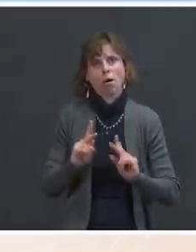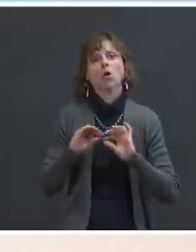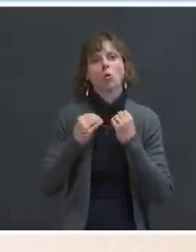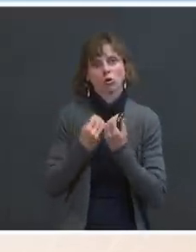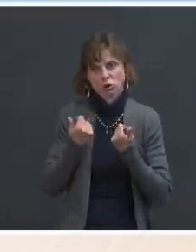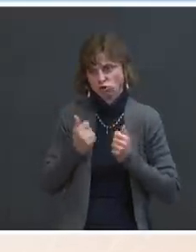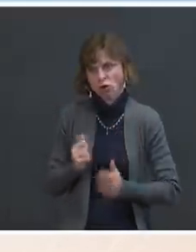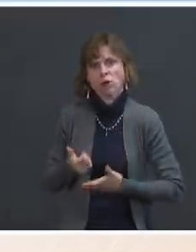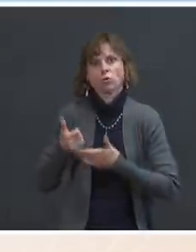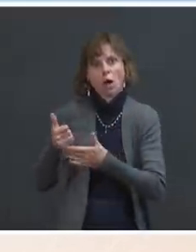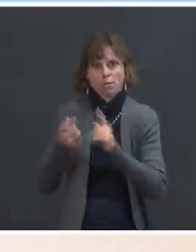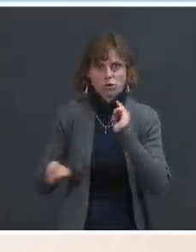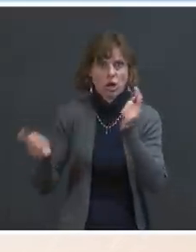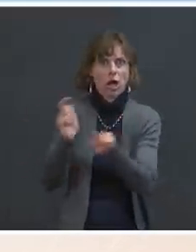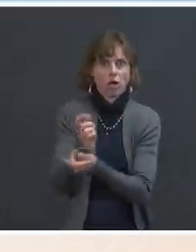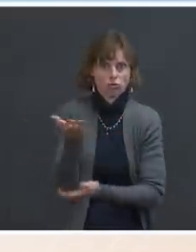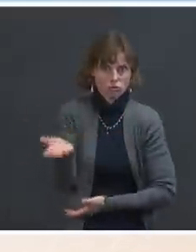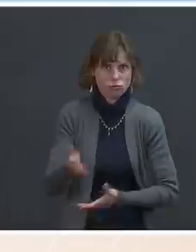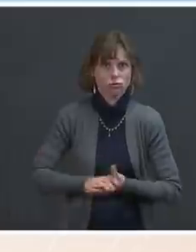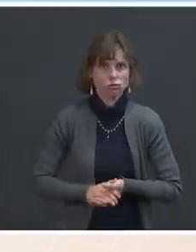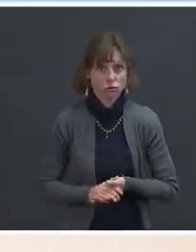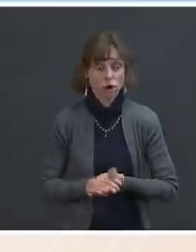And part of what we want to do is empower them --